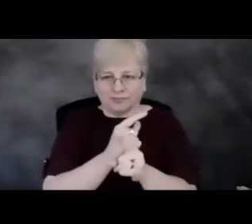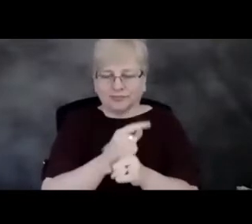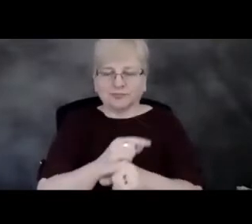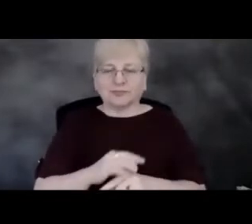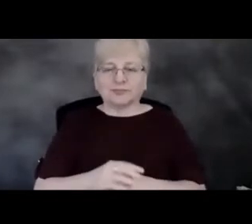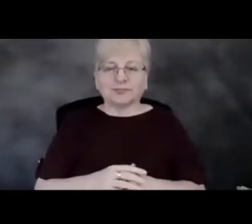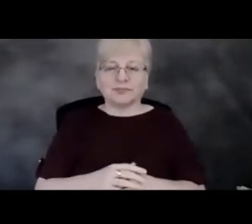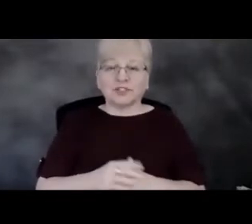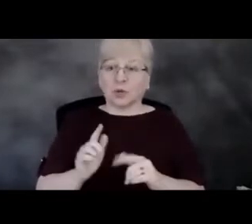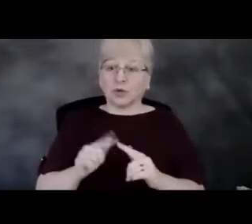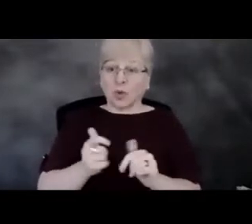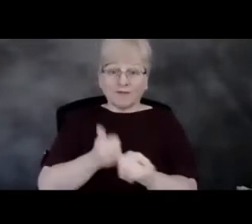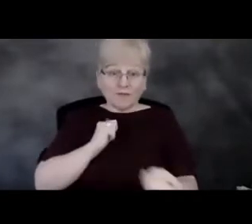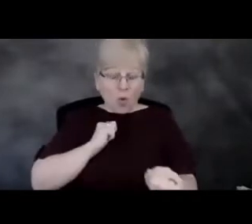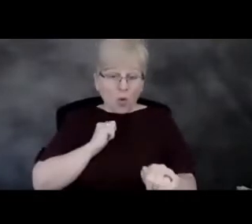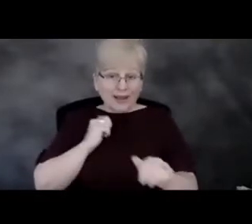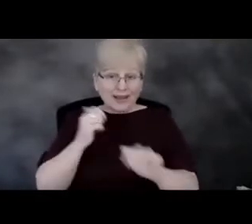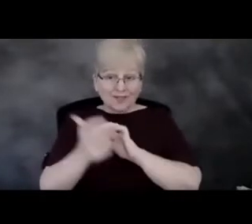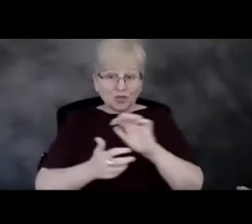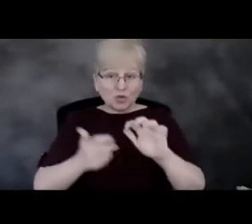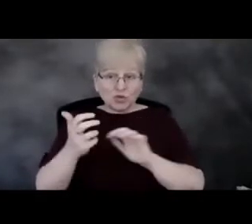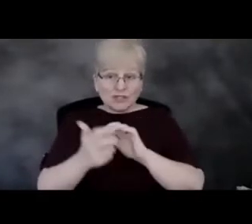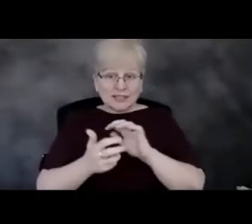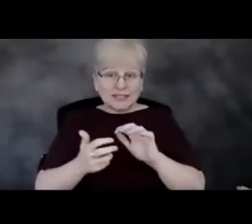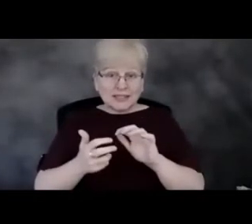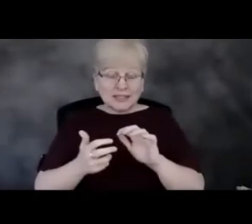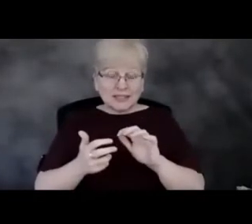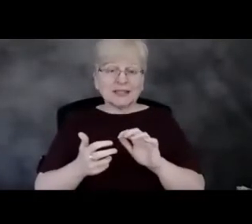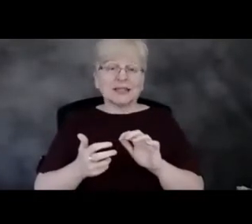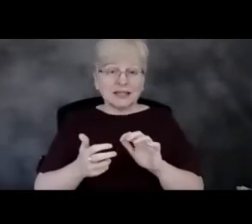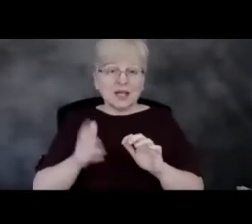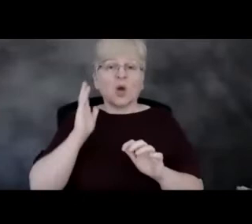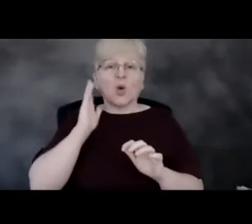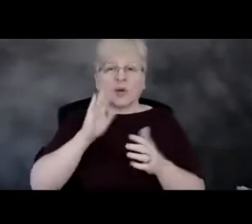any confusion is that we are going to remove these two right now